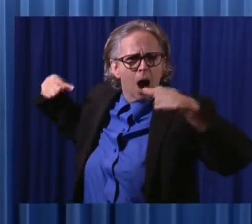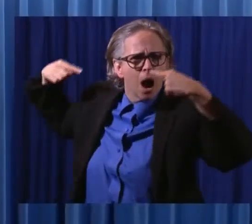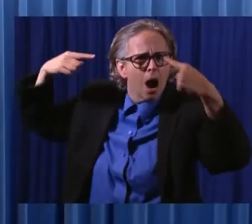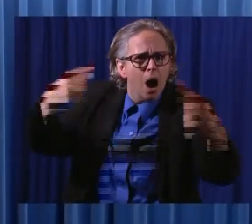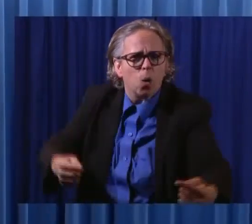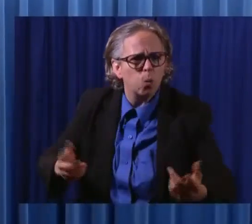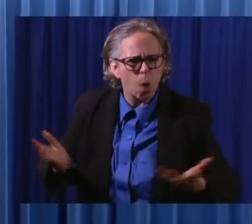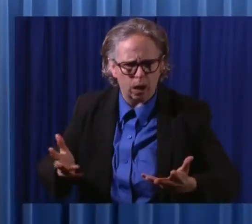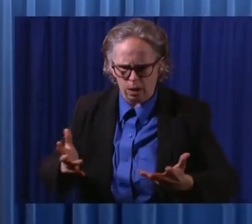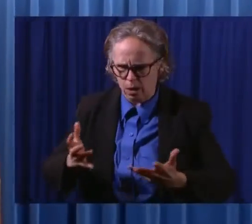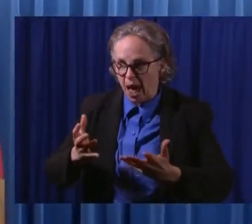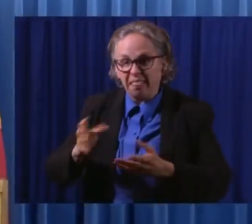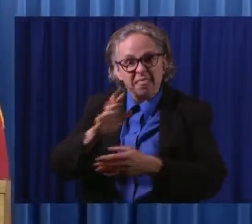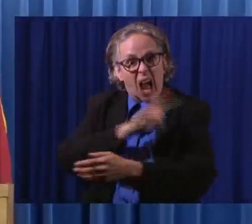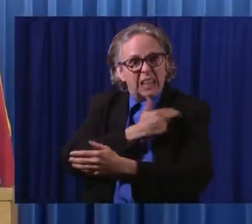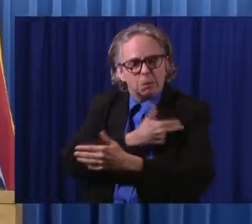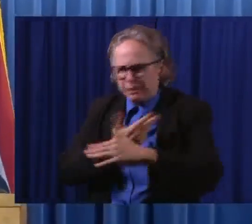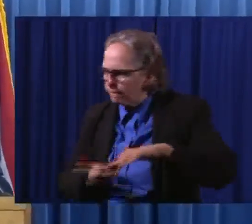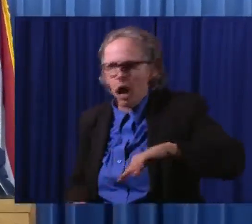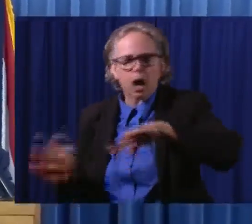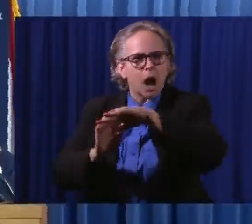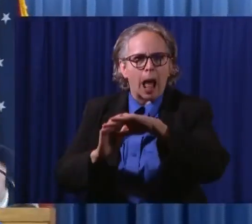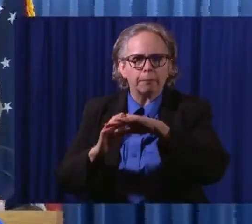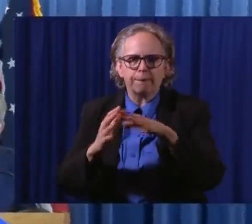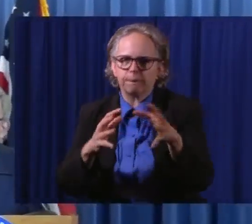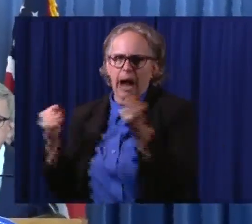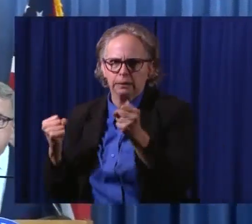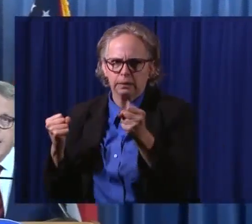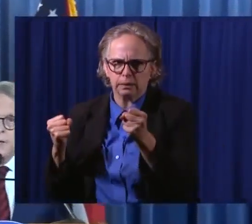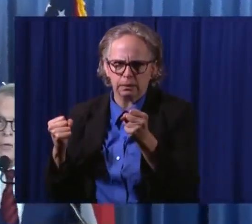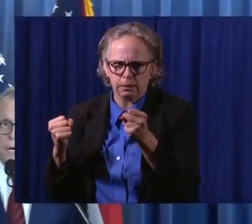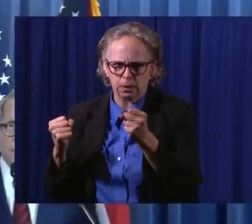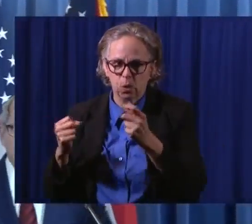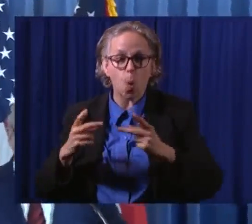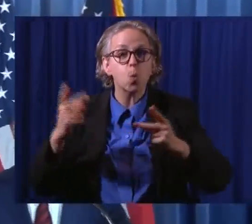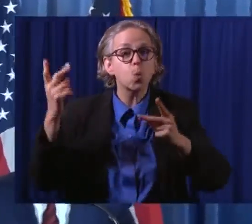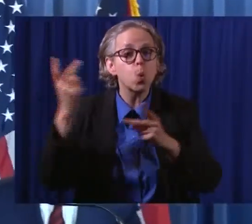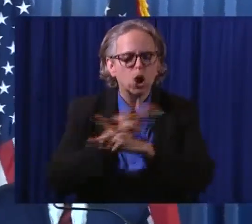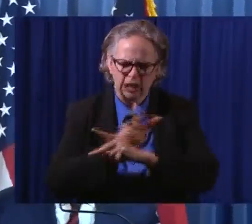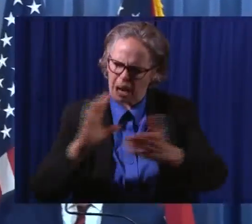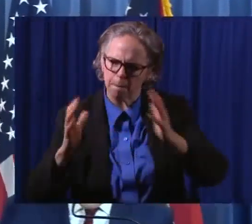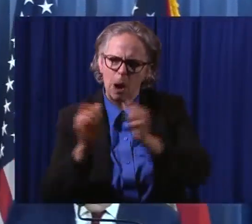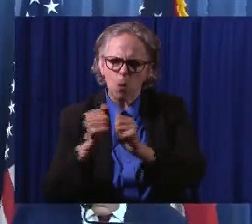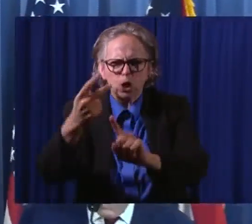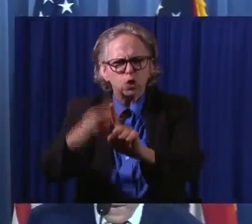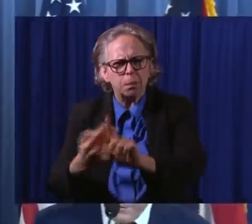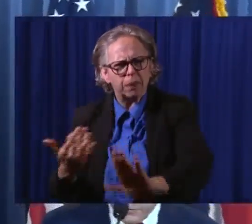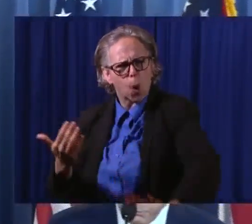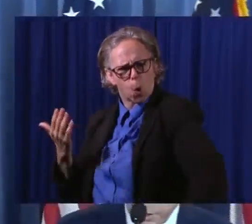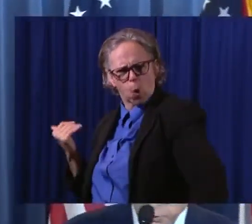TO JUNE 27, IT WAS THE FIRST WEEK OF INCREASING COVID-19 UTILIZATION IN THE STATE FOR